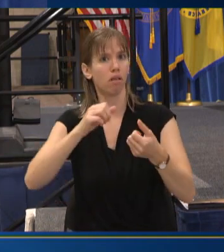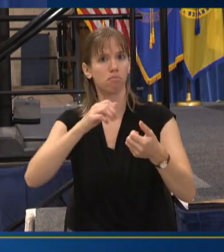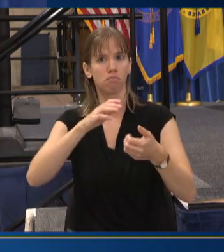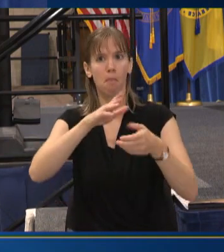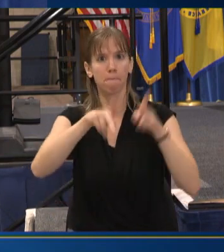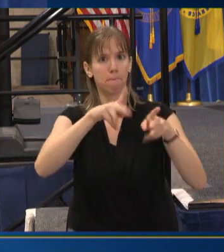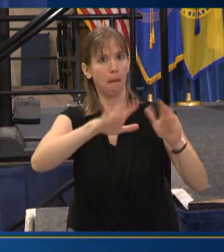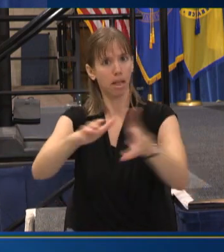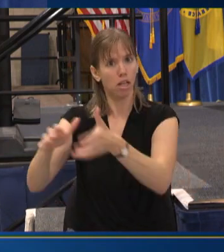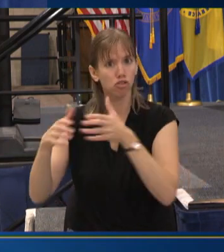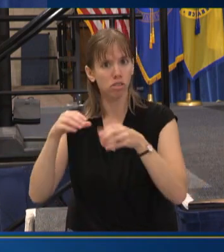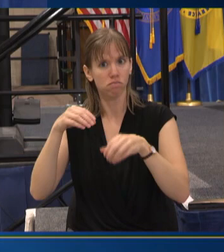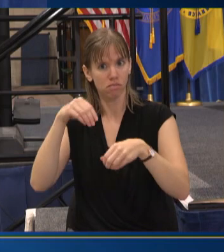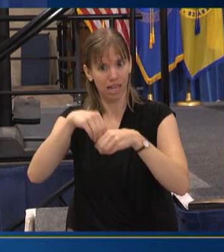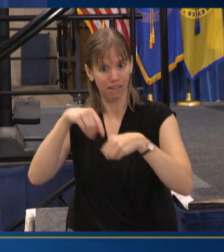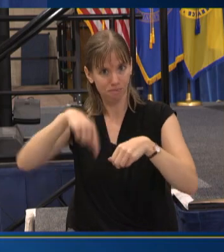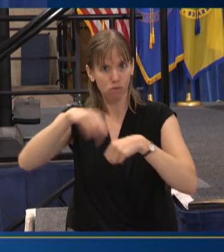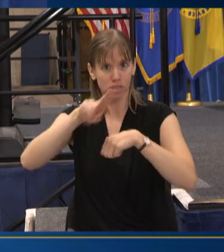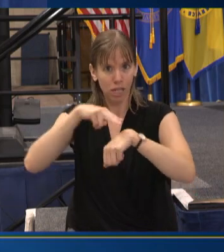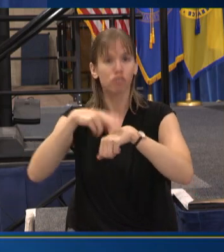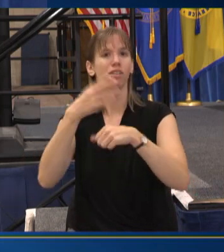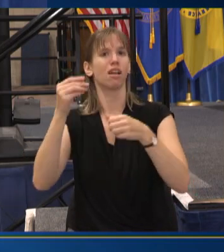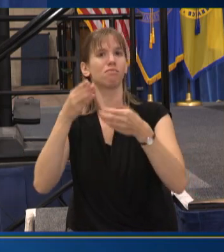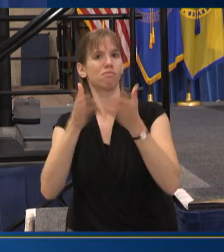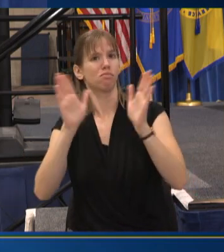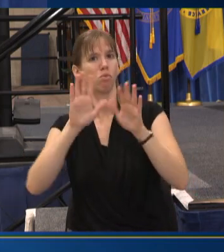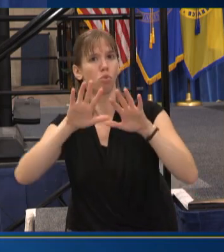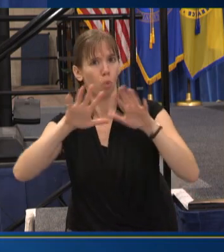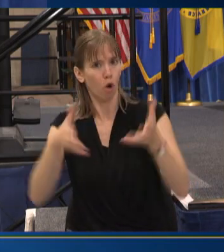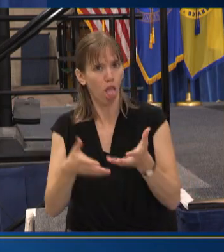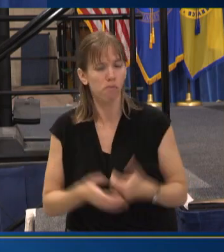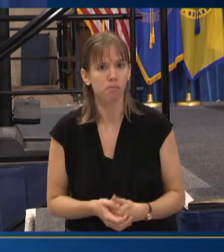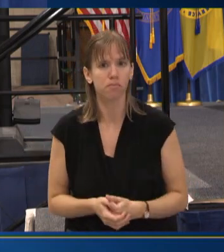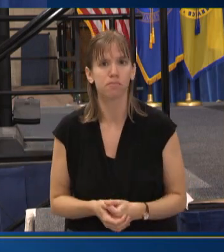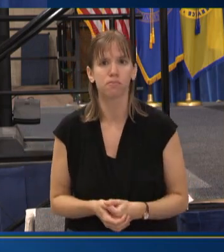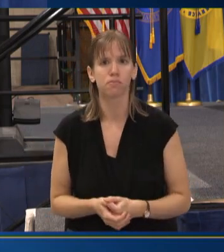We have introduced informational, resources and supports to help communities